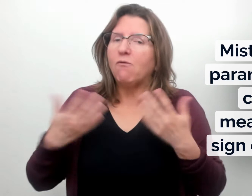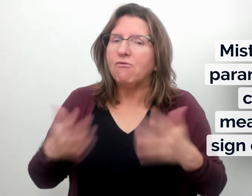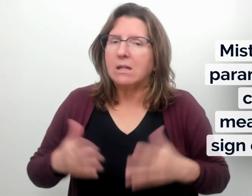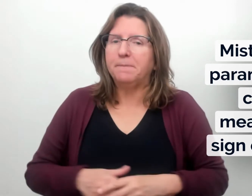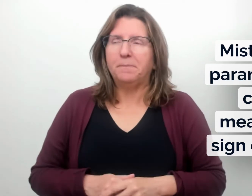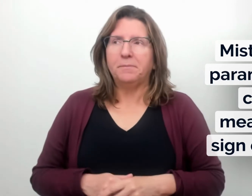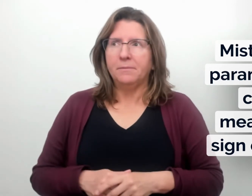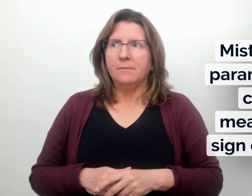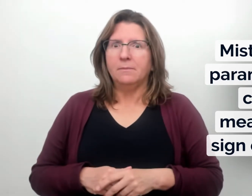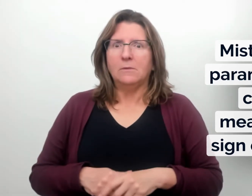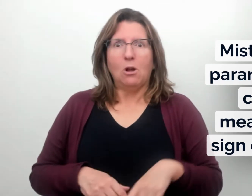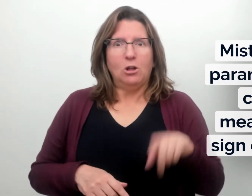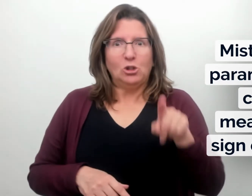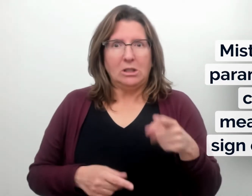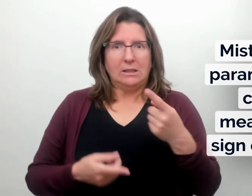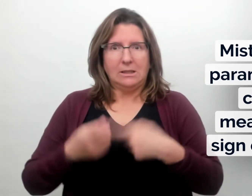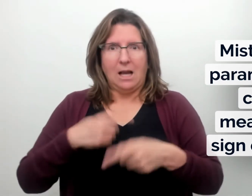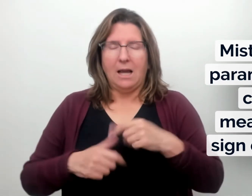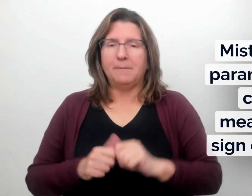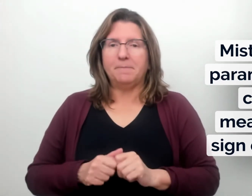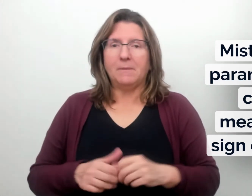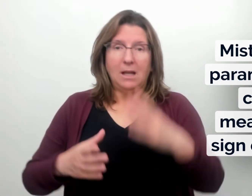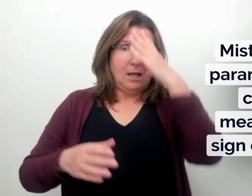She already knew some signs, anyway. Then she signed this: